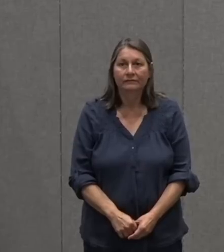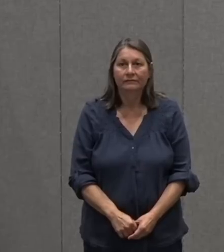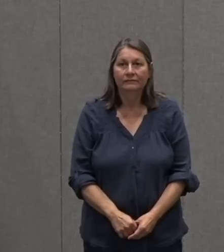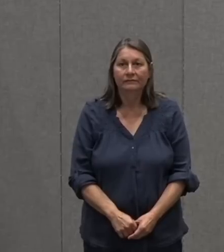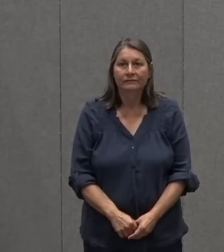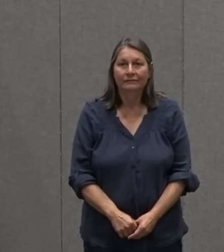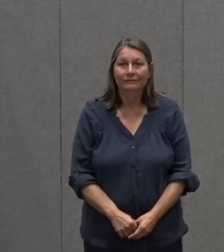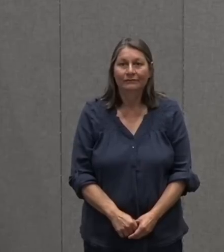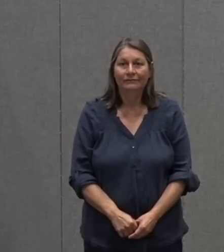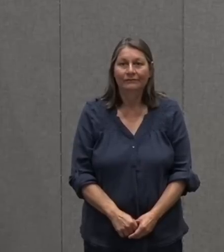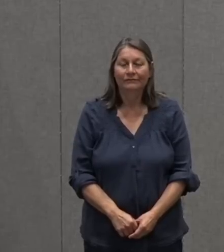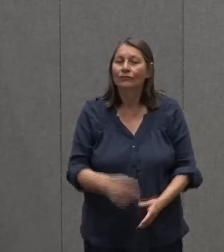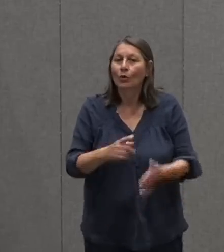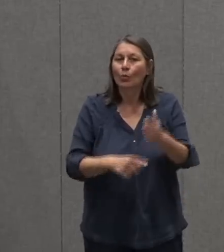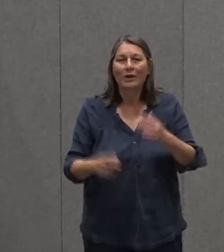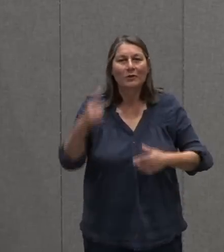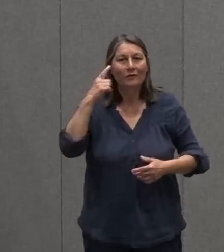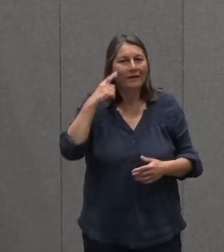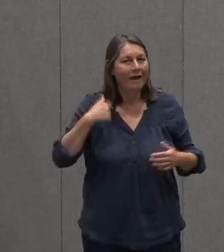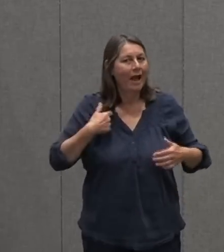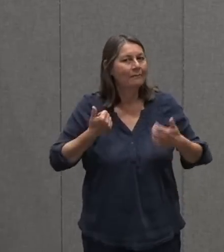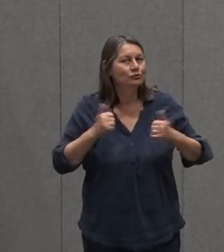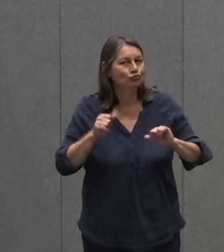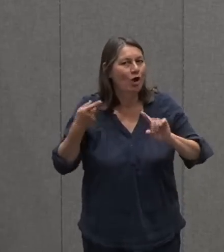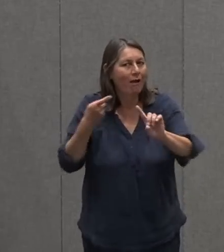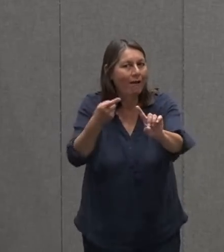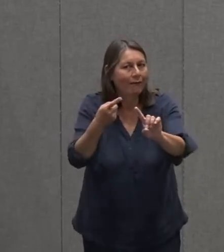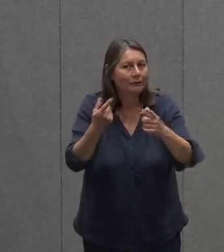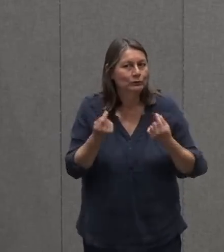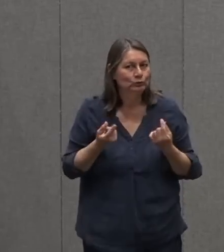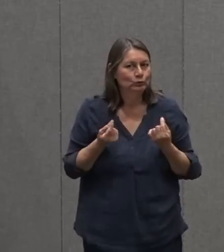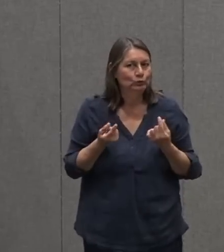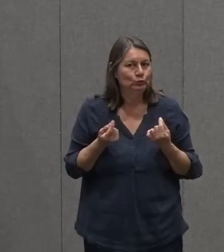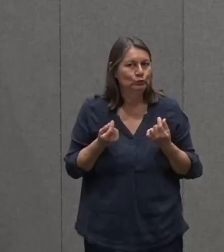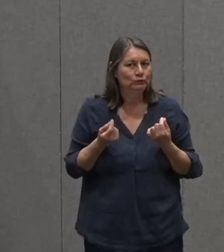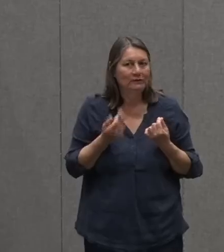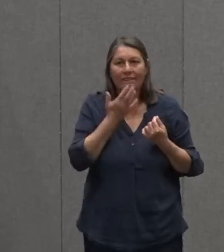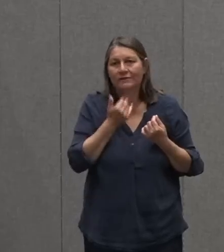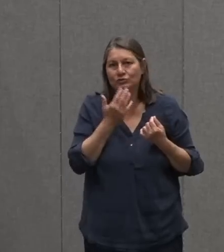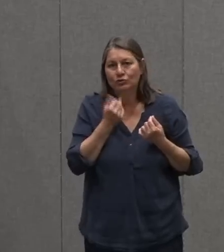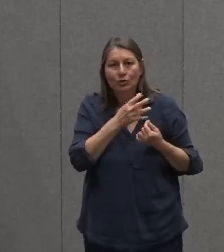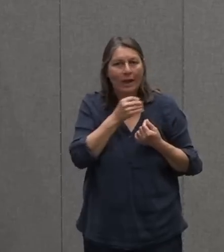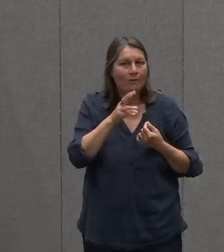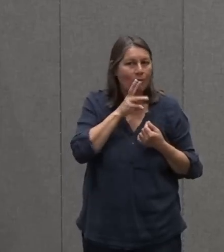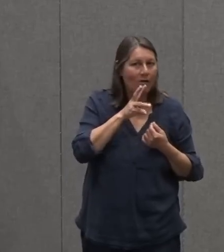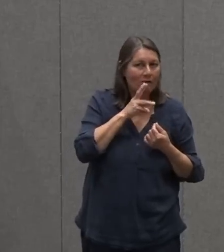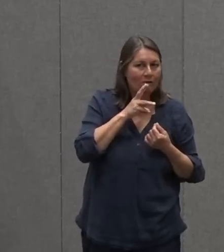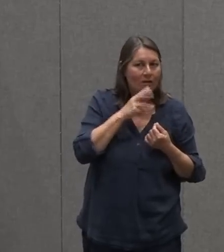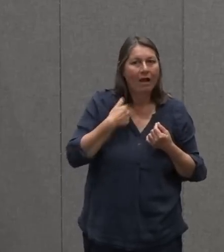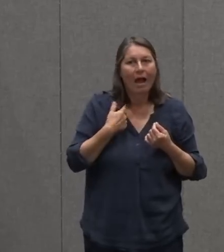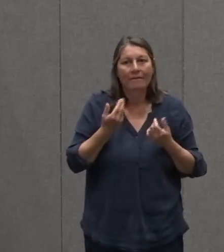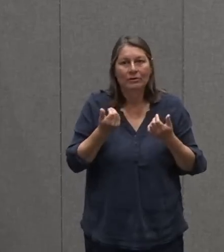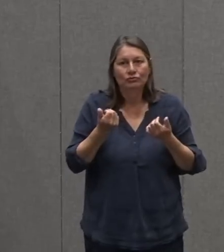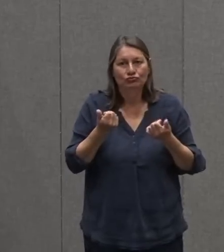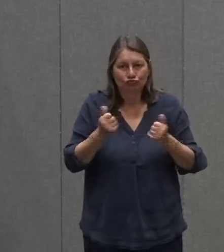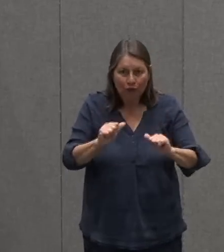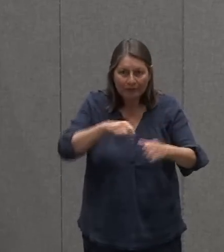What do you think I'm trying to do with this sugar? I'm trying to get it to dissolve.